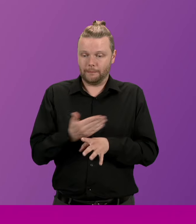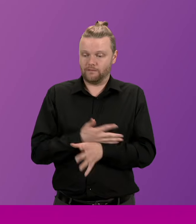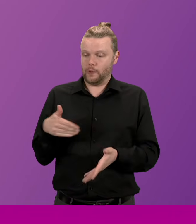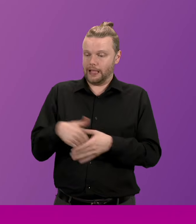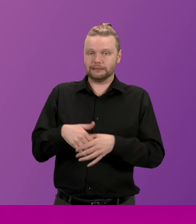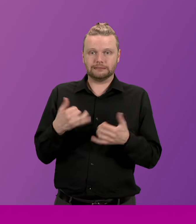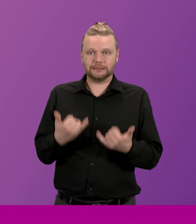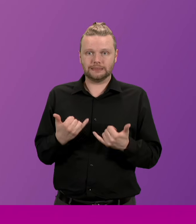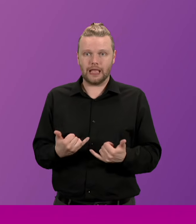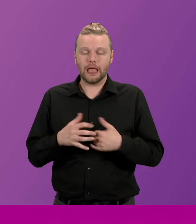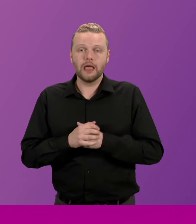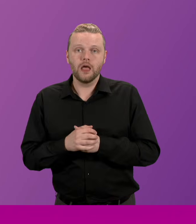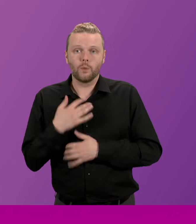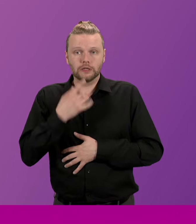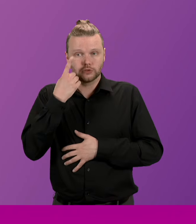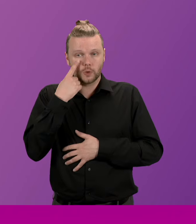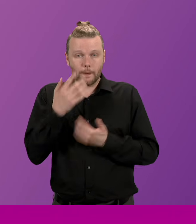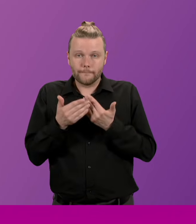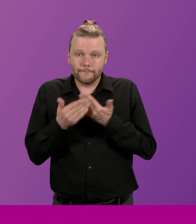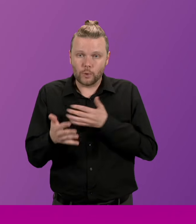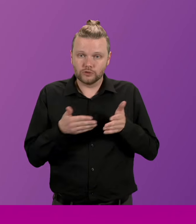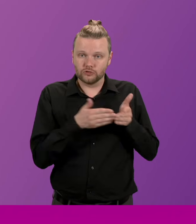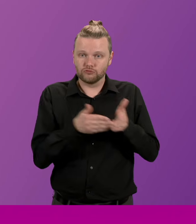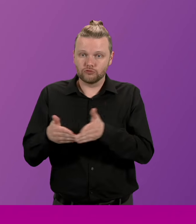in for question time, I saw that most routes are operating normally today,